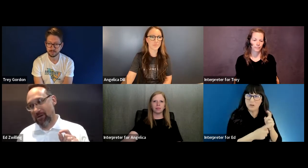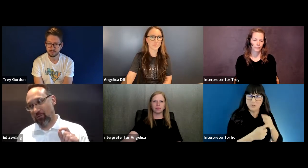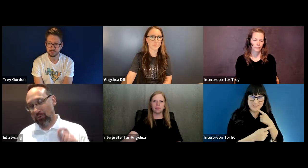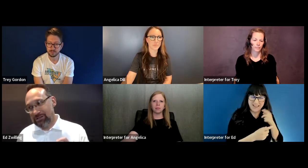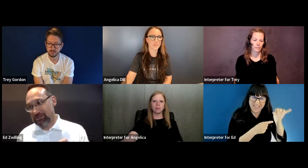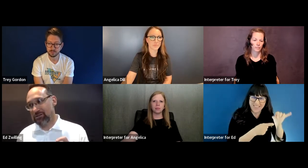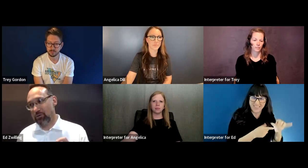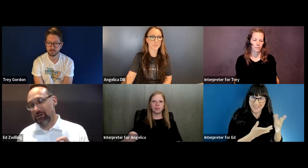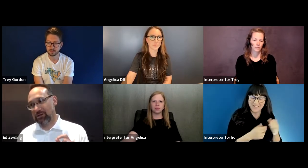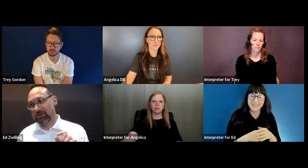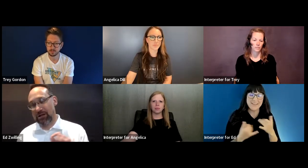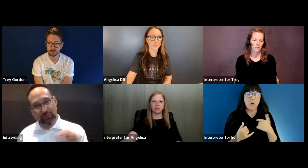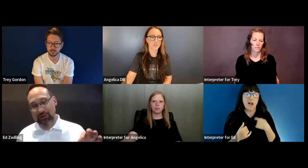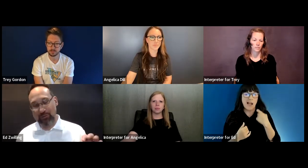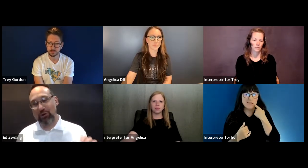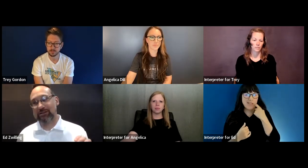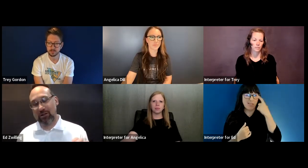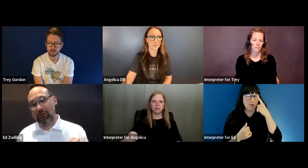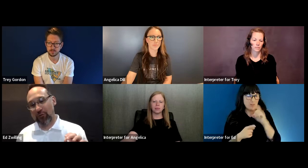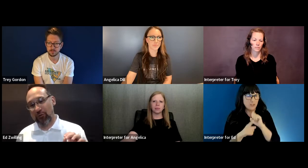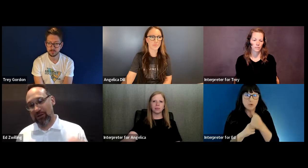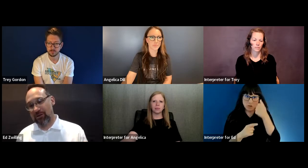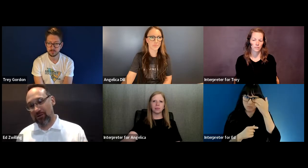a recent situation you know i told you i've been practicing law for 30 years